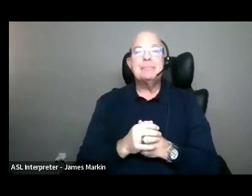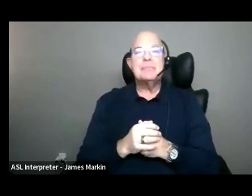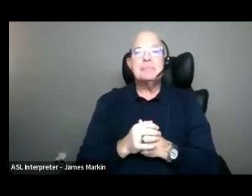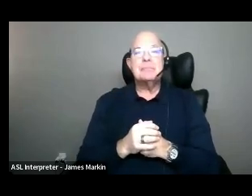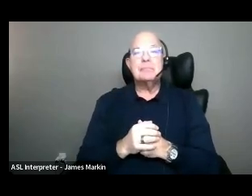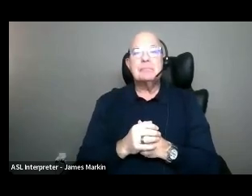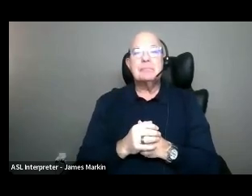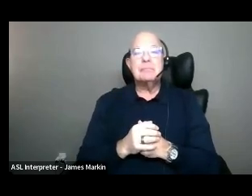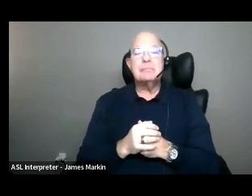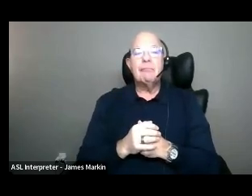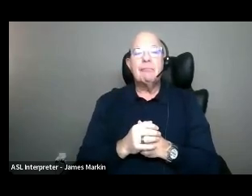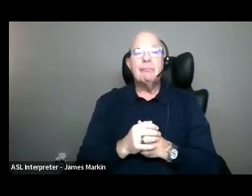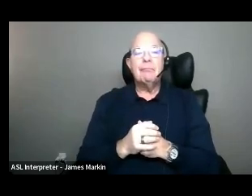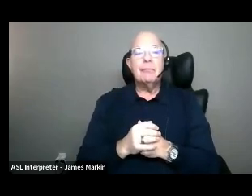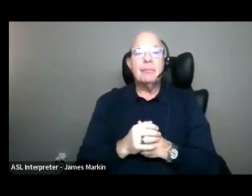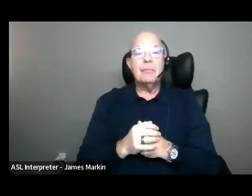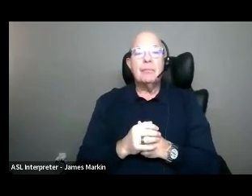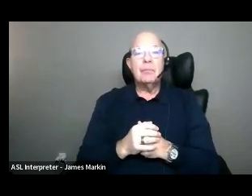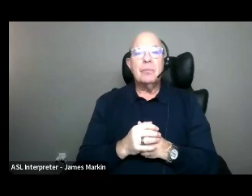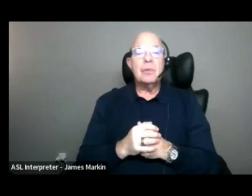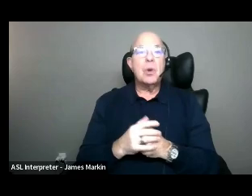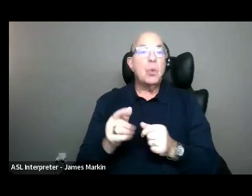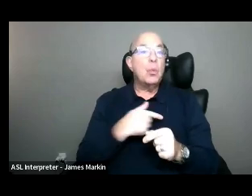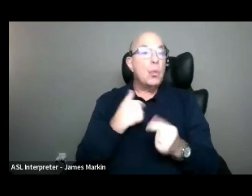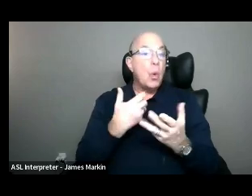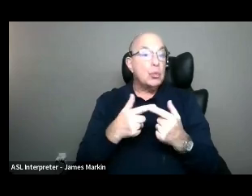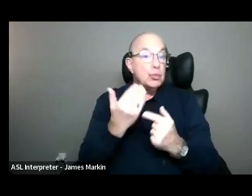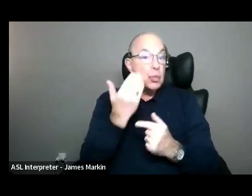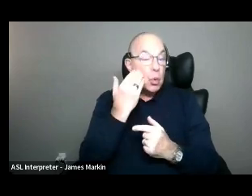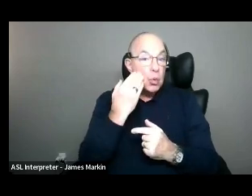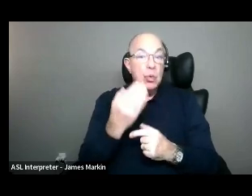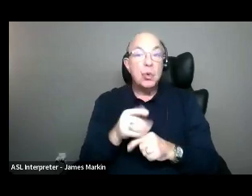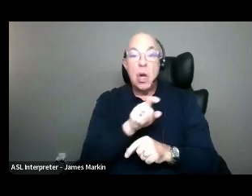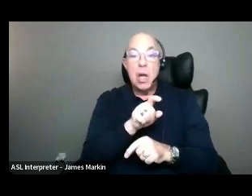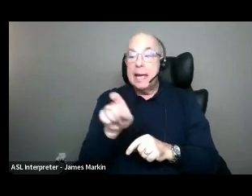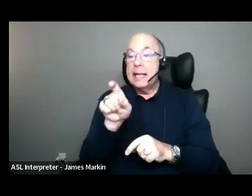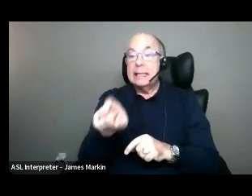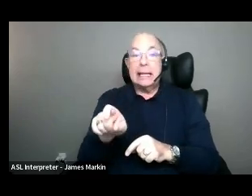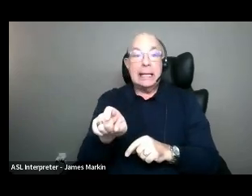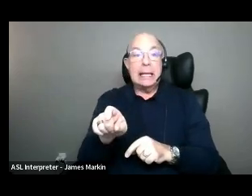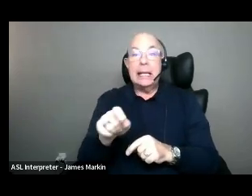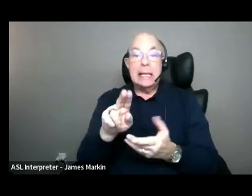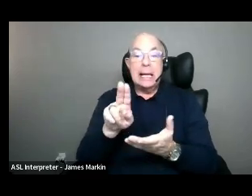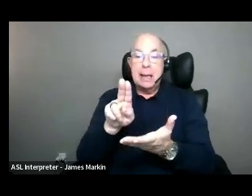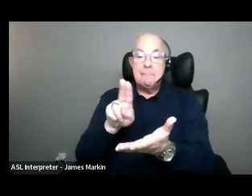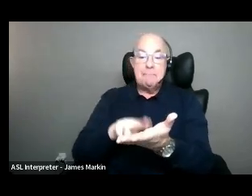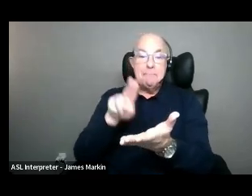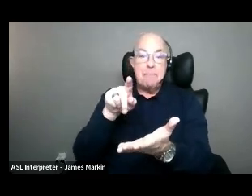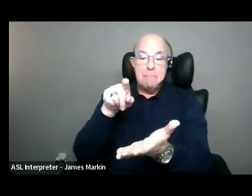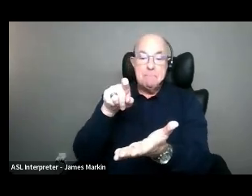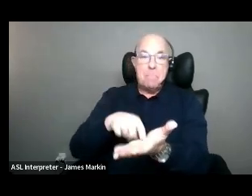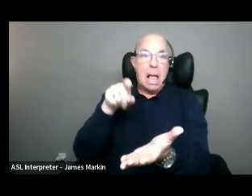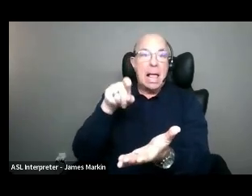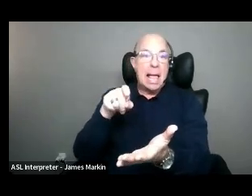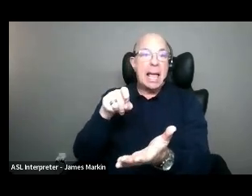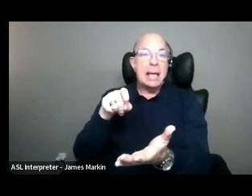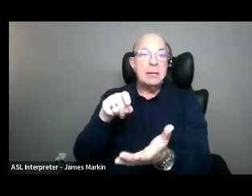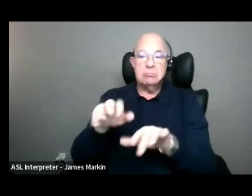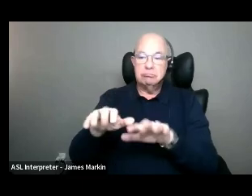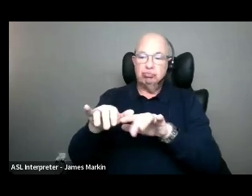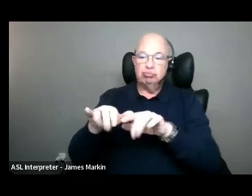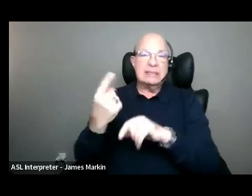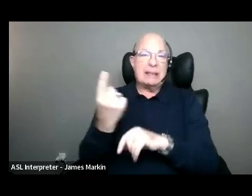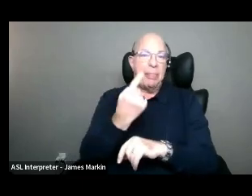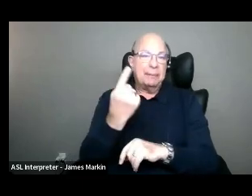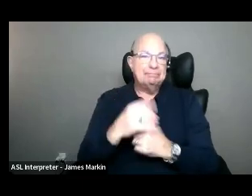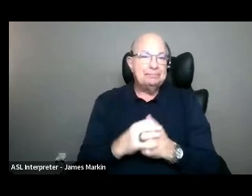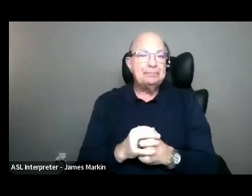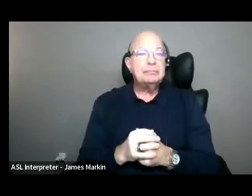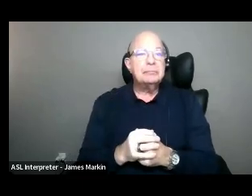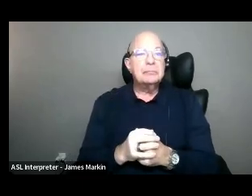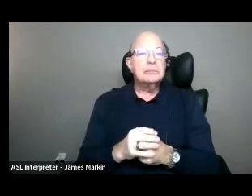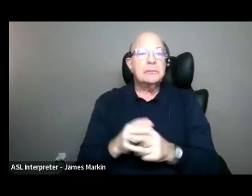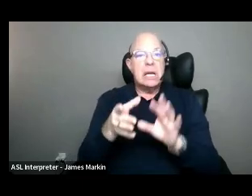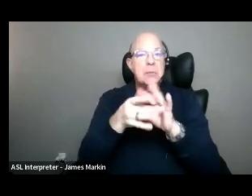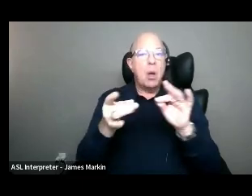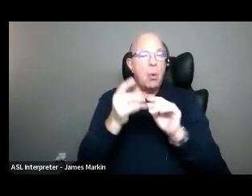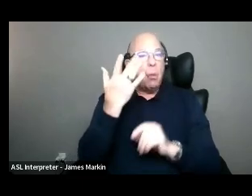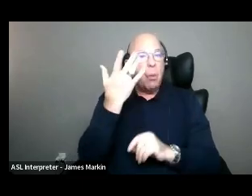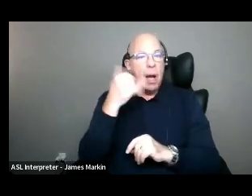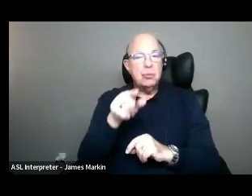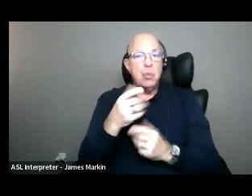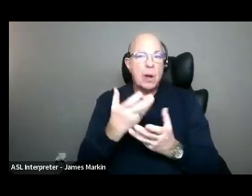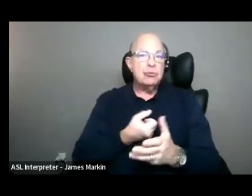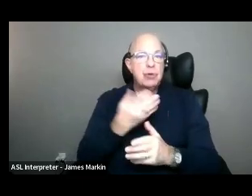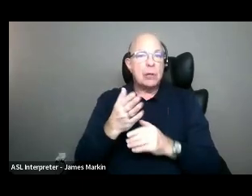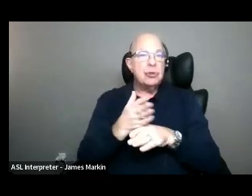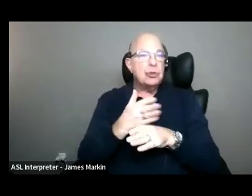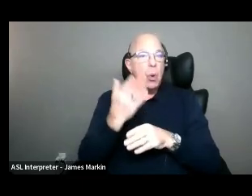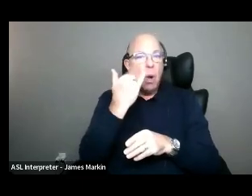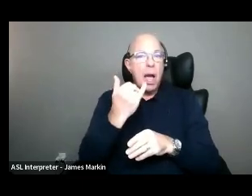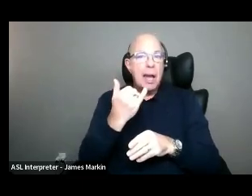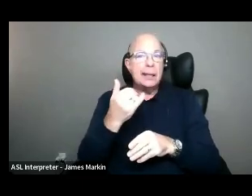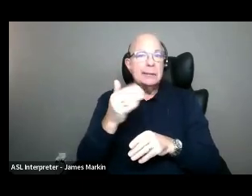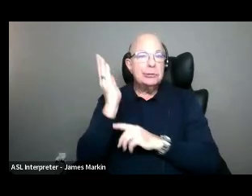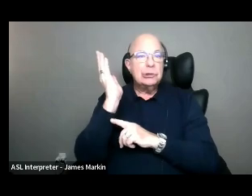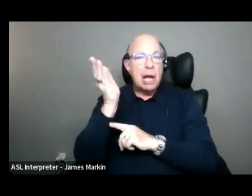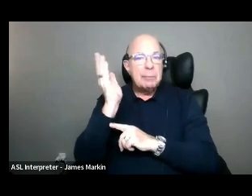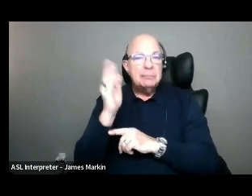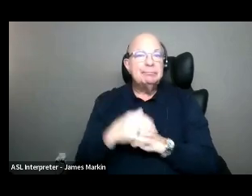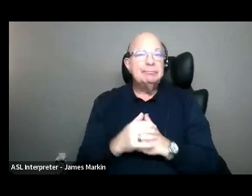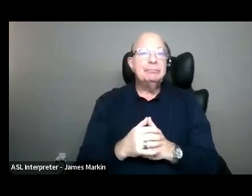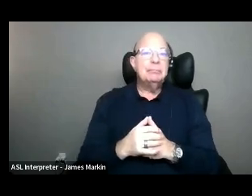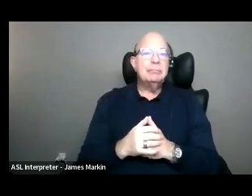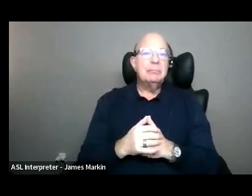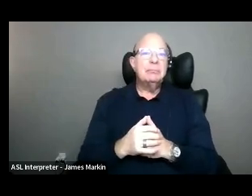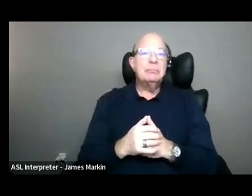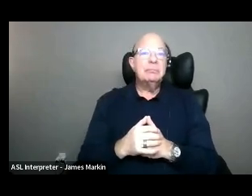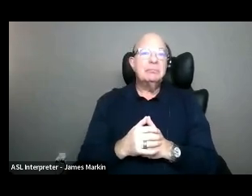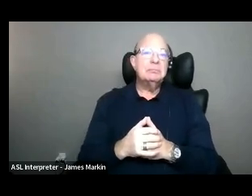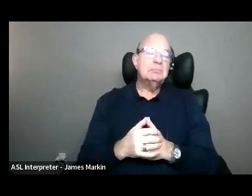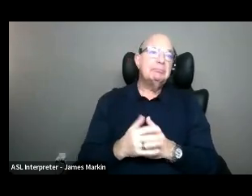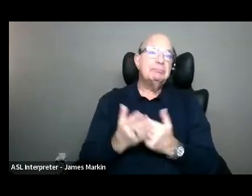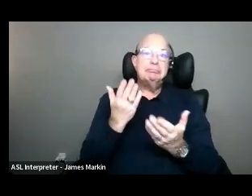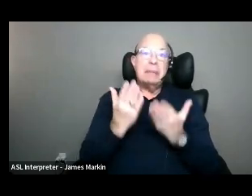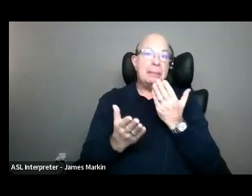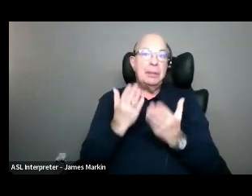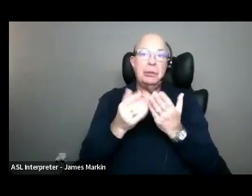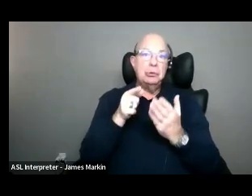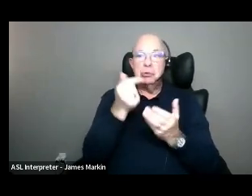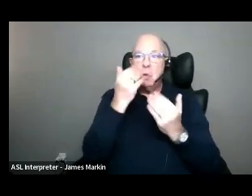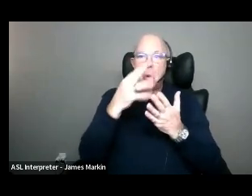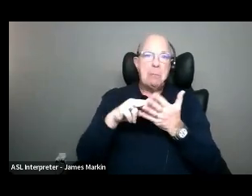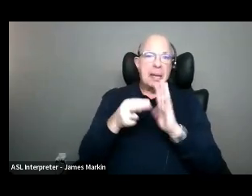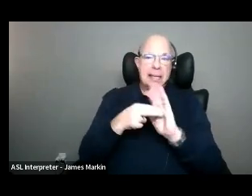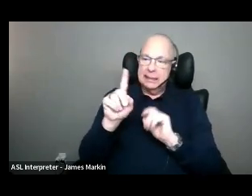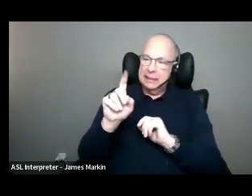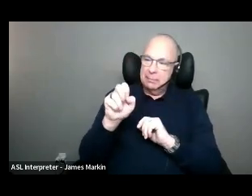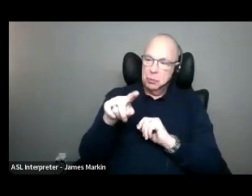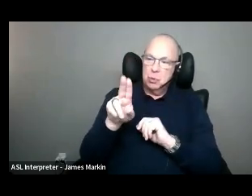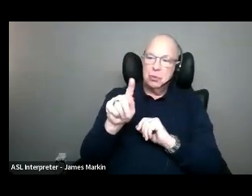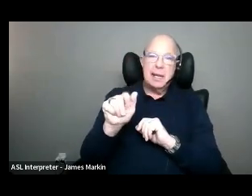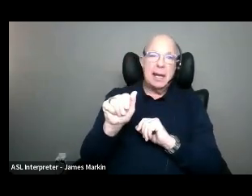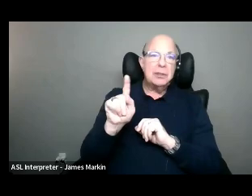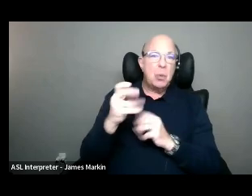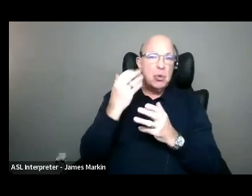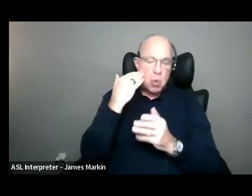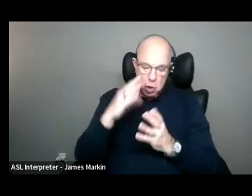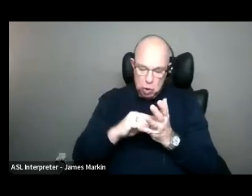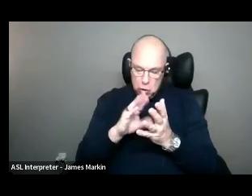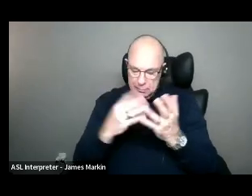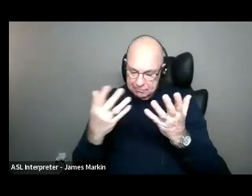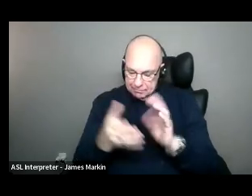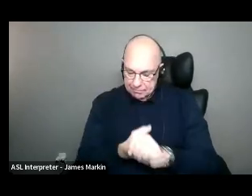Shannon Spencer (she/her): Basically, what we would like to know is, like, you can use… you can click on a sticky, you can pick up a sticky note, so you should be able to click on them and be able to write on them to state why you are… to share why you're interested in deputations, whether it's, like, for example, you just don't know what they are, you just want to learn more about them, especially whenever